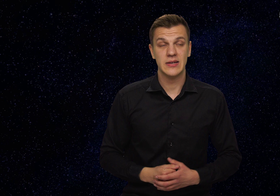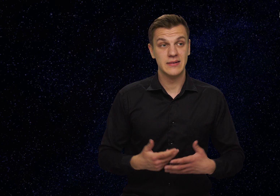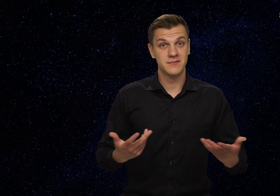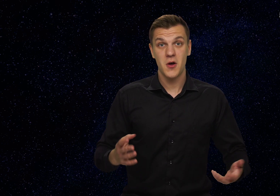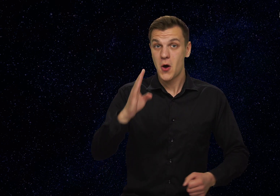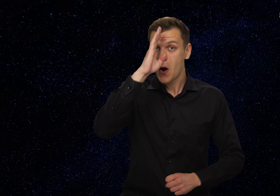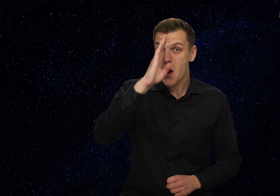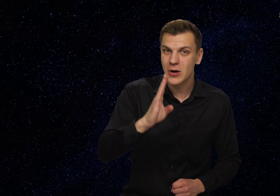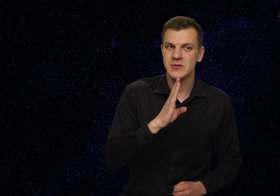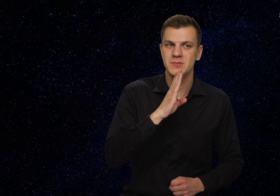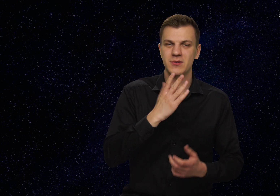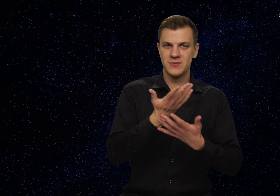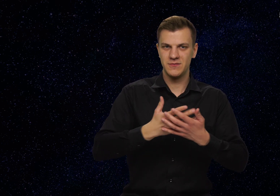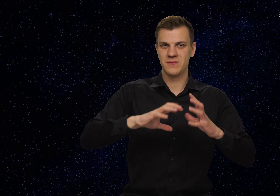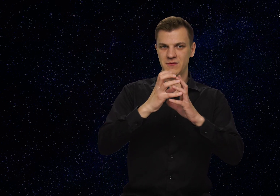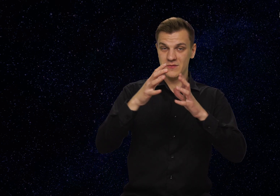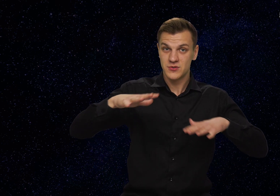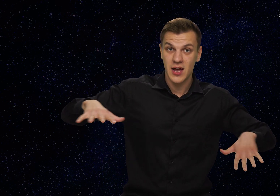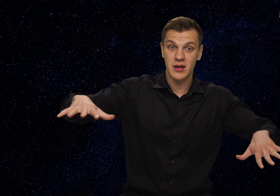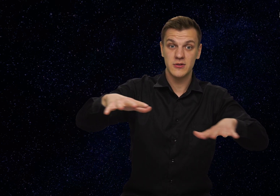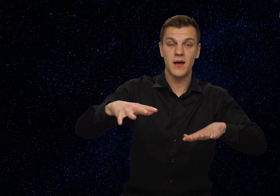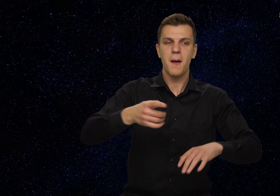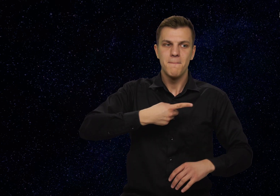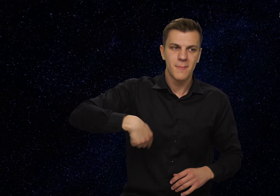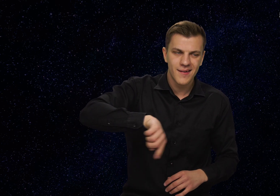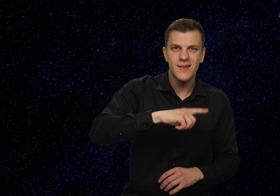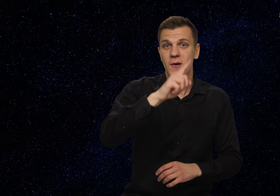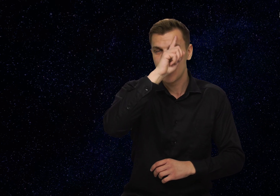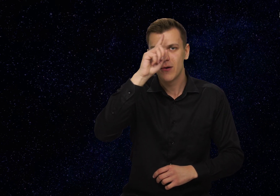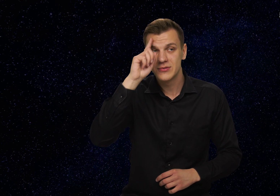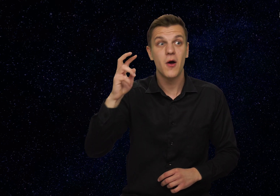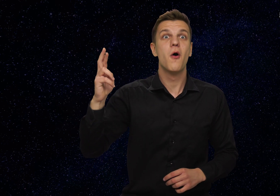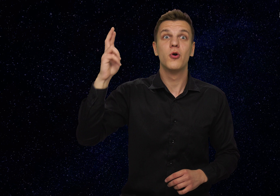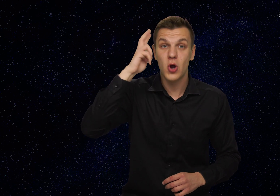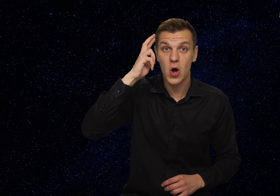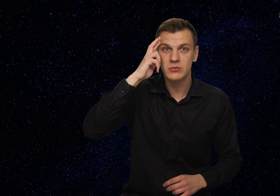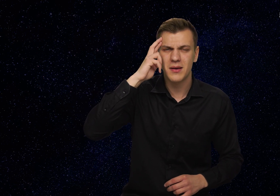So we can see that there are still many, many, many more issues